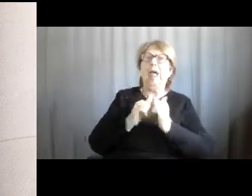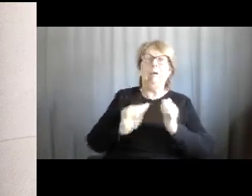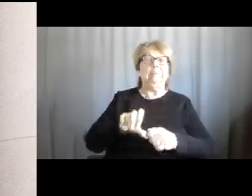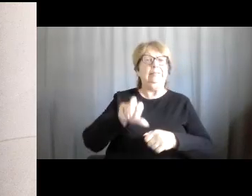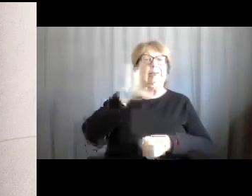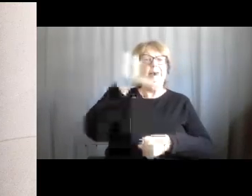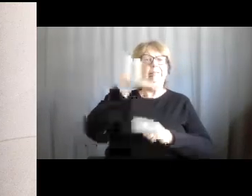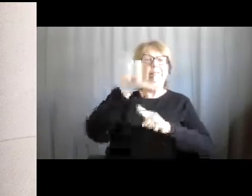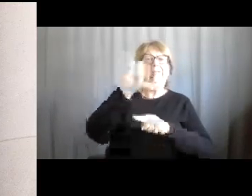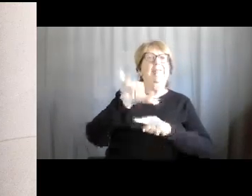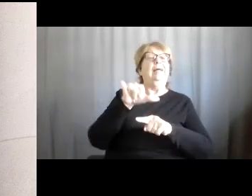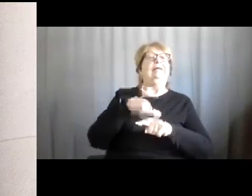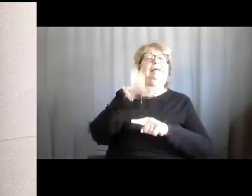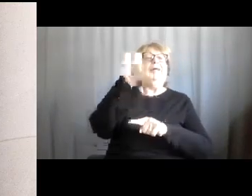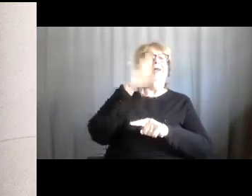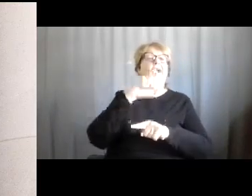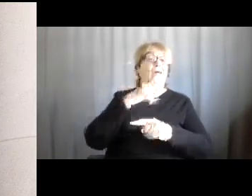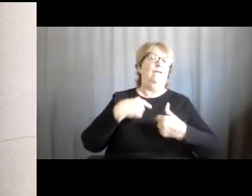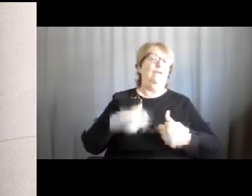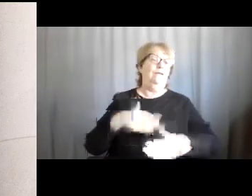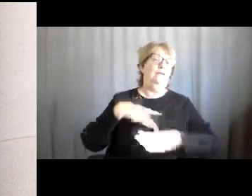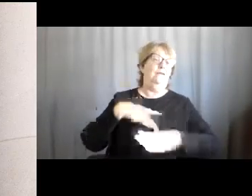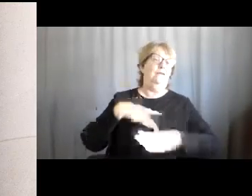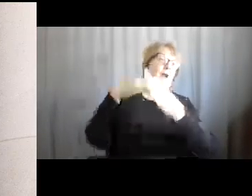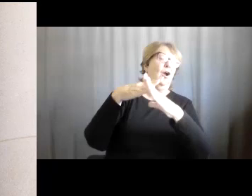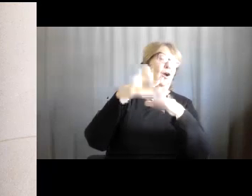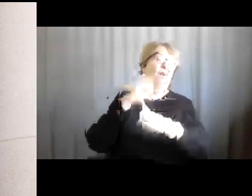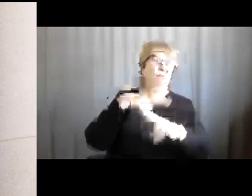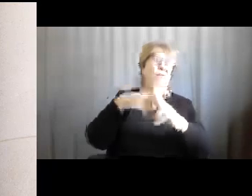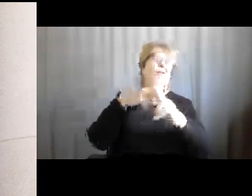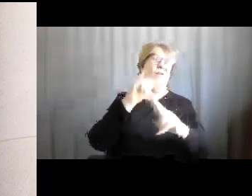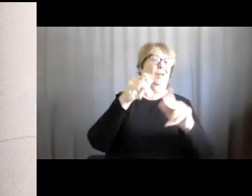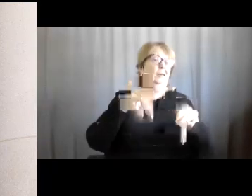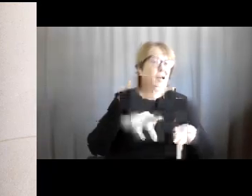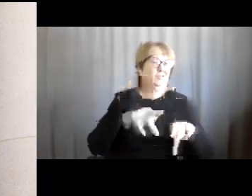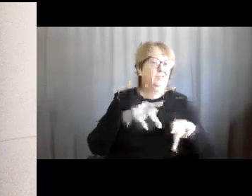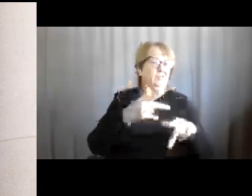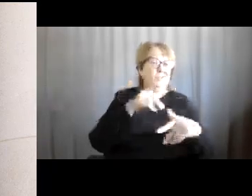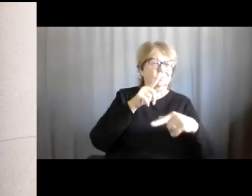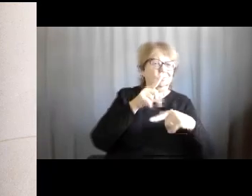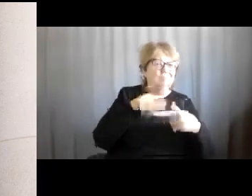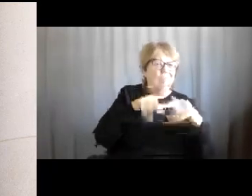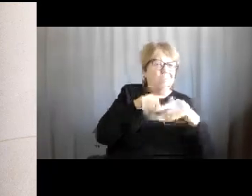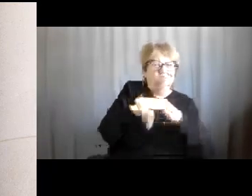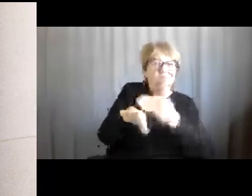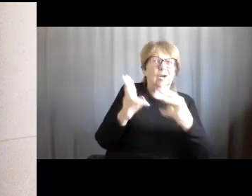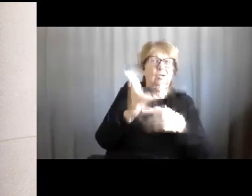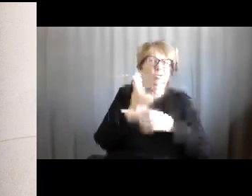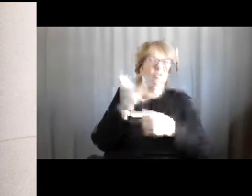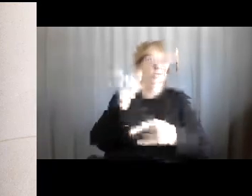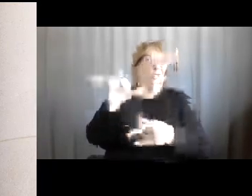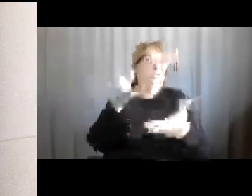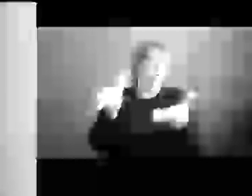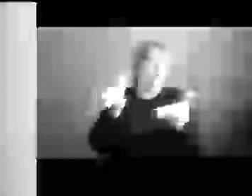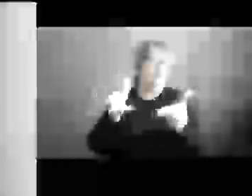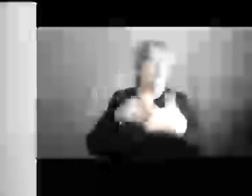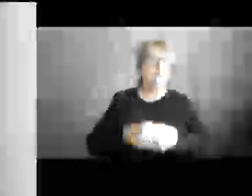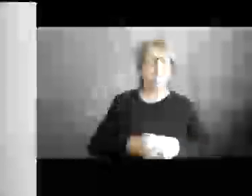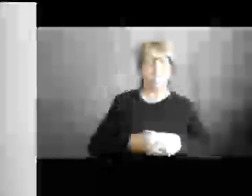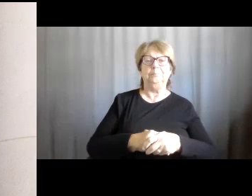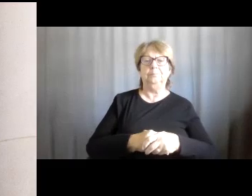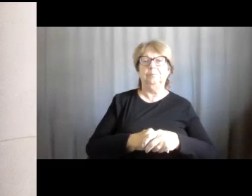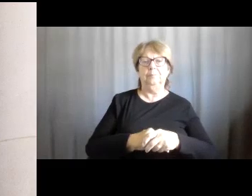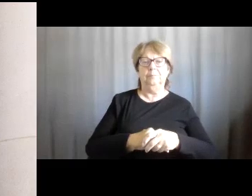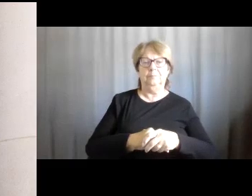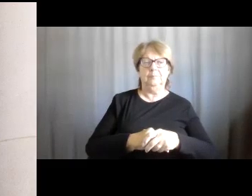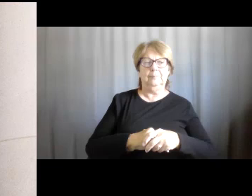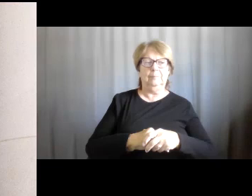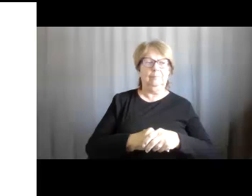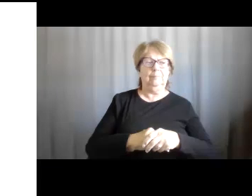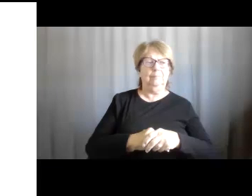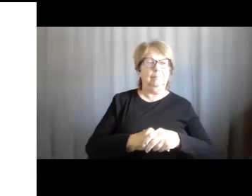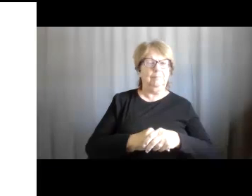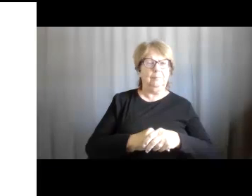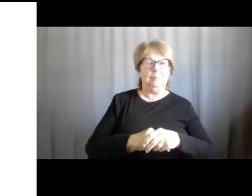a physical barrier that blocks someone with a disability from accessing or using our services.